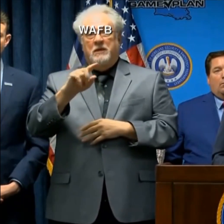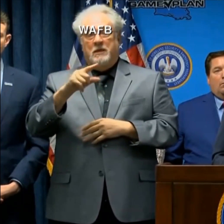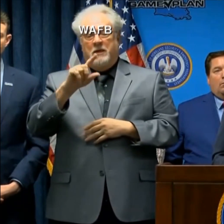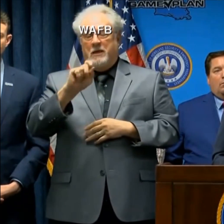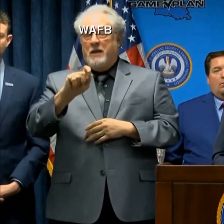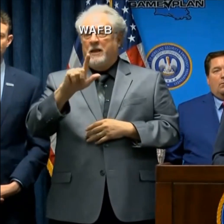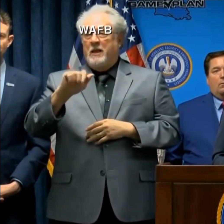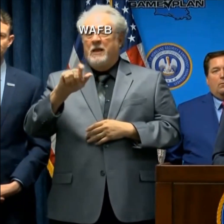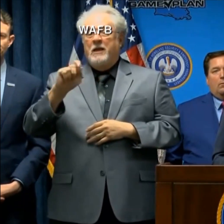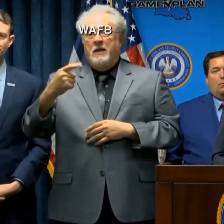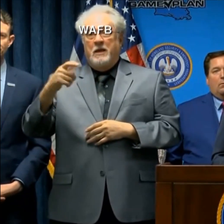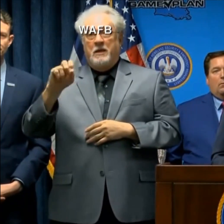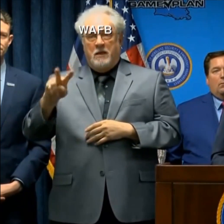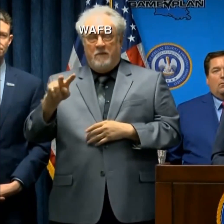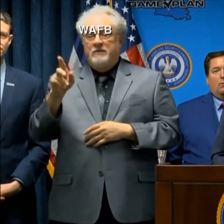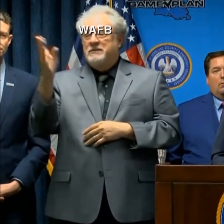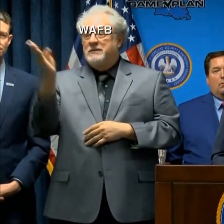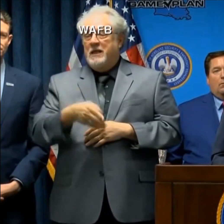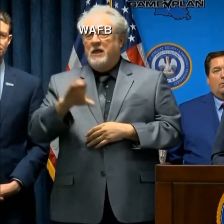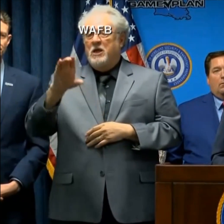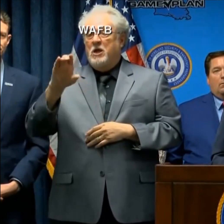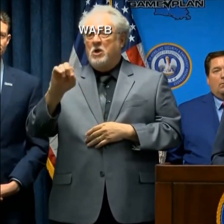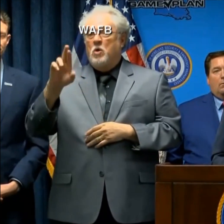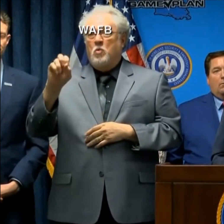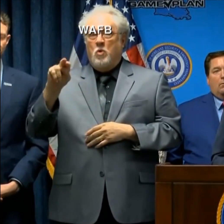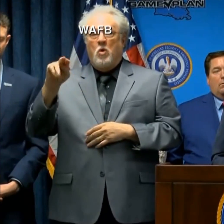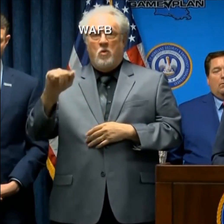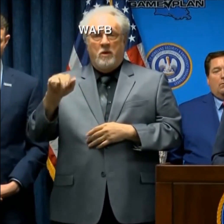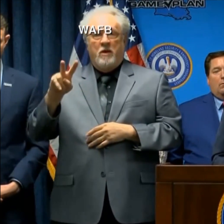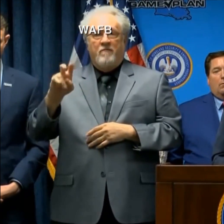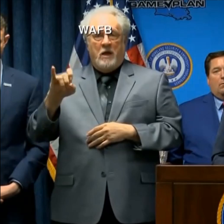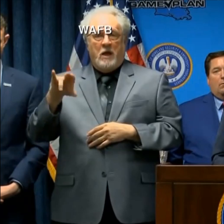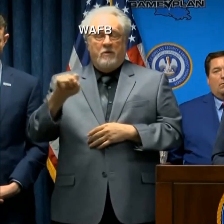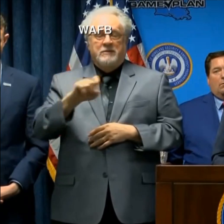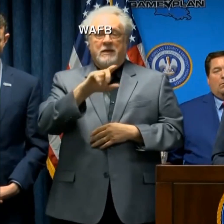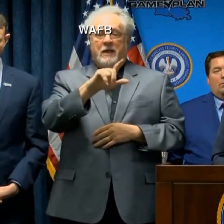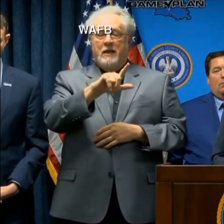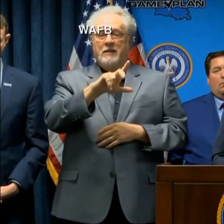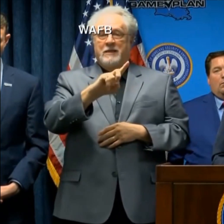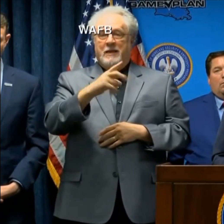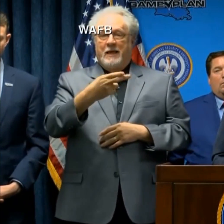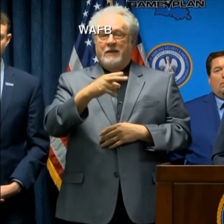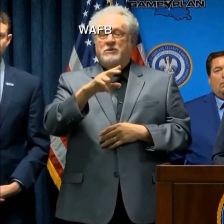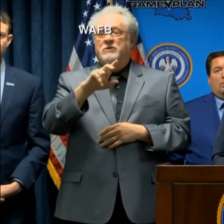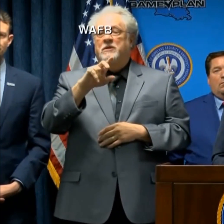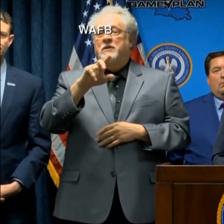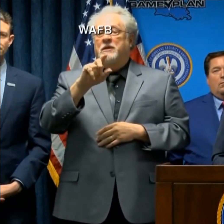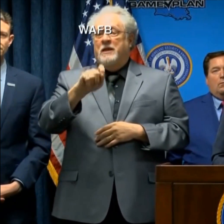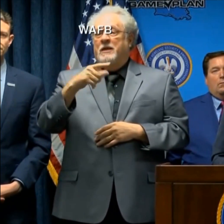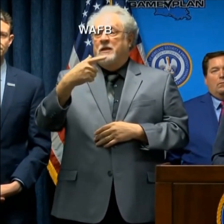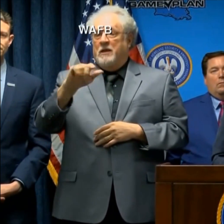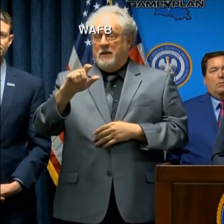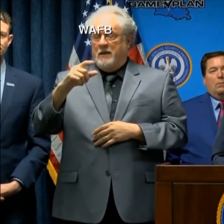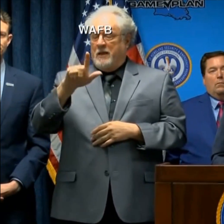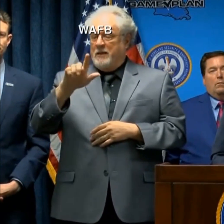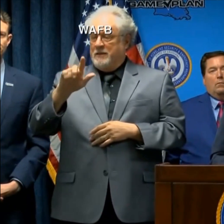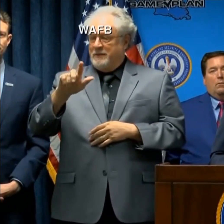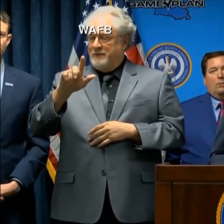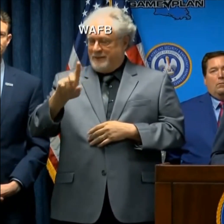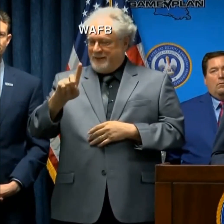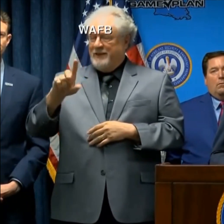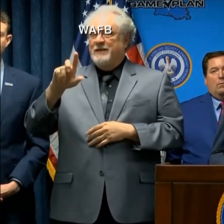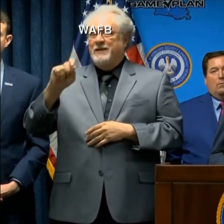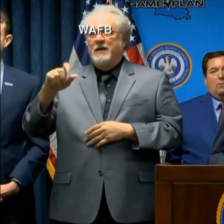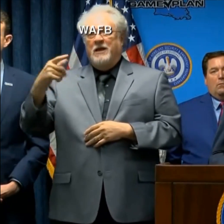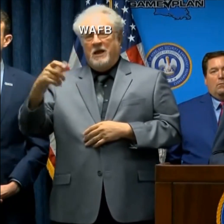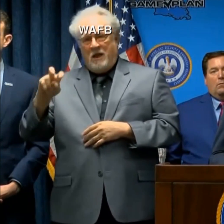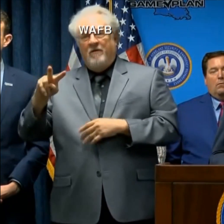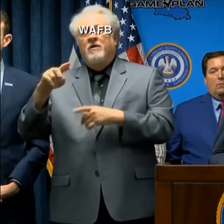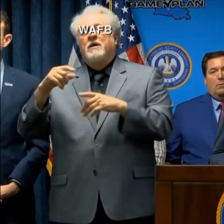coronavirus that's LD h dot la gov slash coronavirus as more cases are confirmed